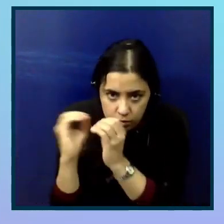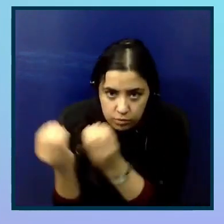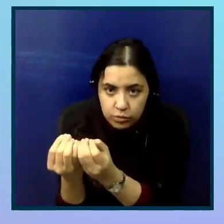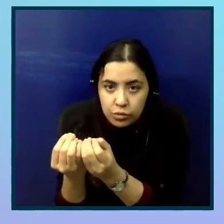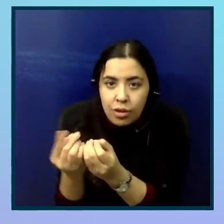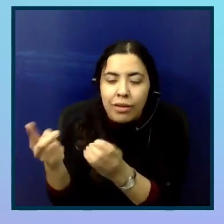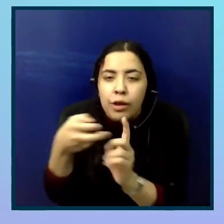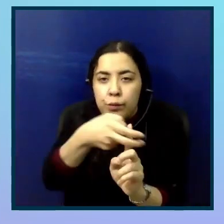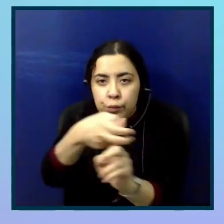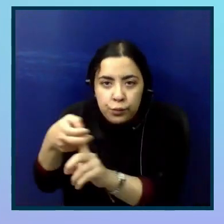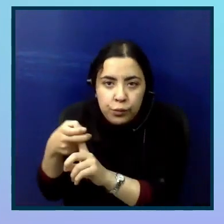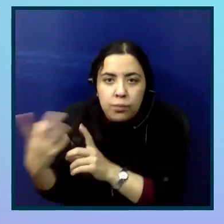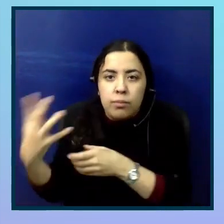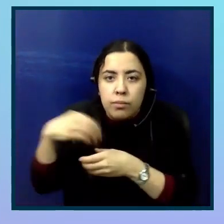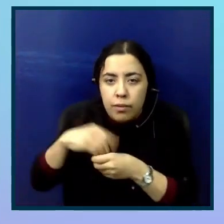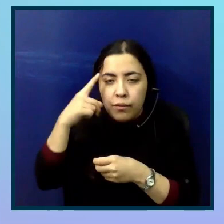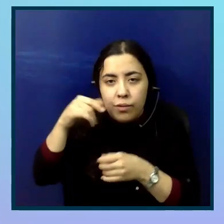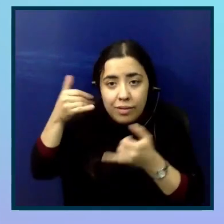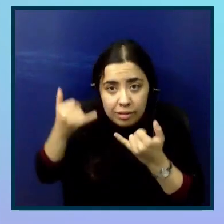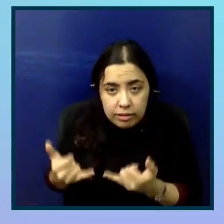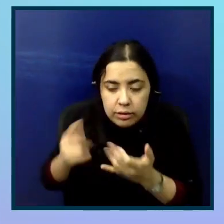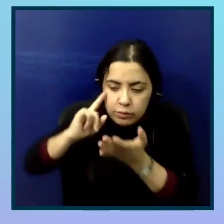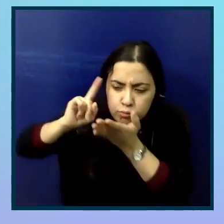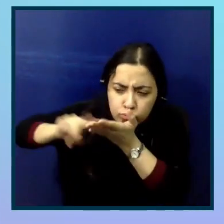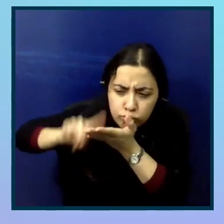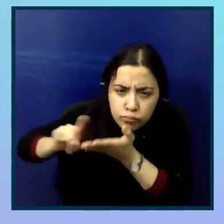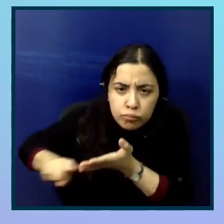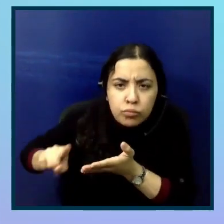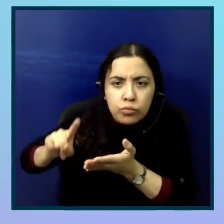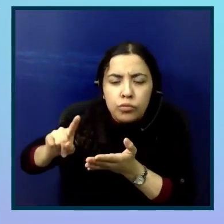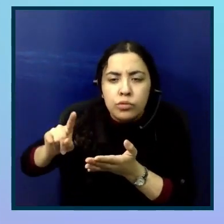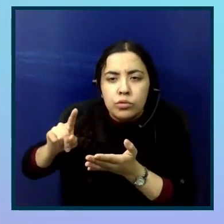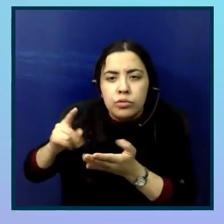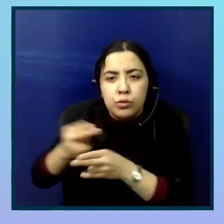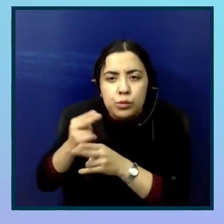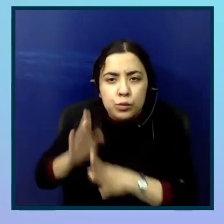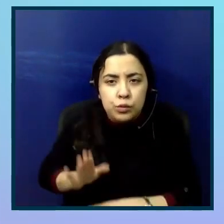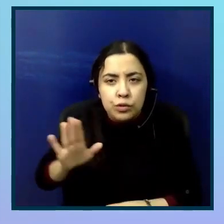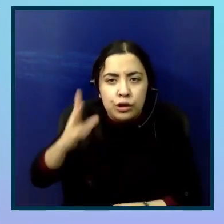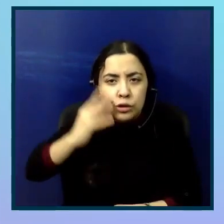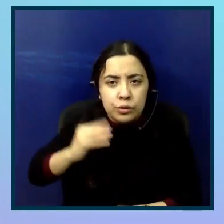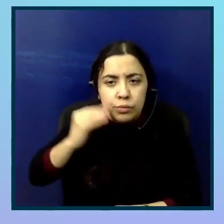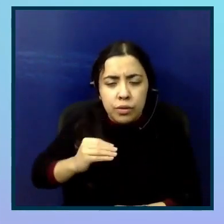for these kinds of user research studies, I'm pretty sure, they're compensated for it.